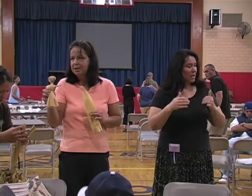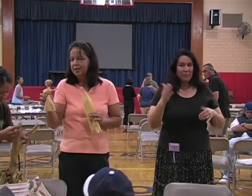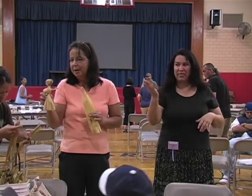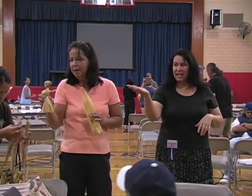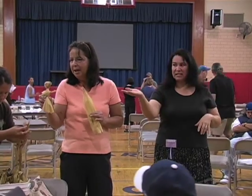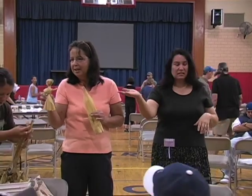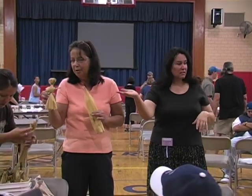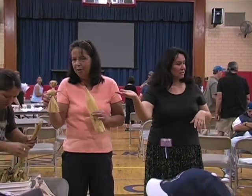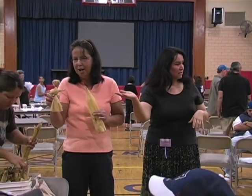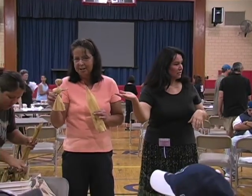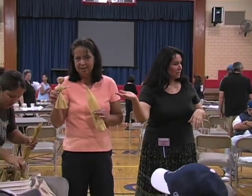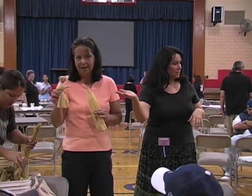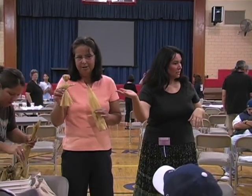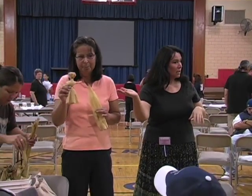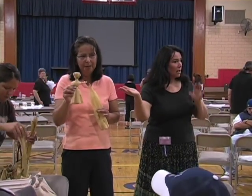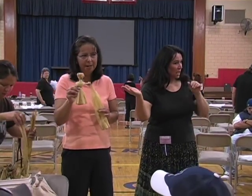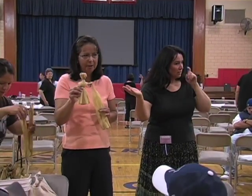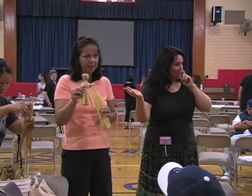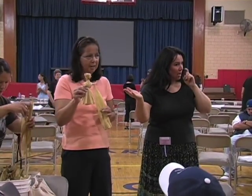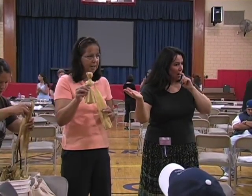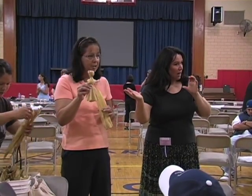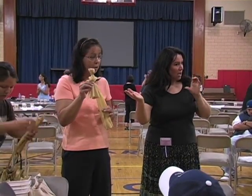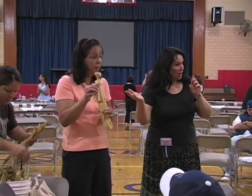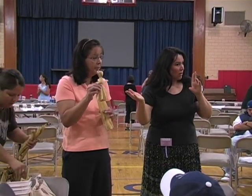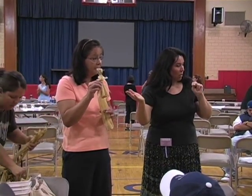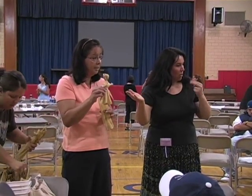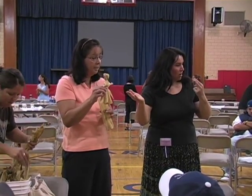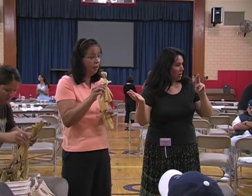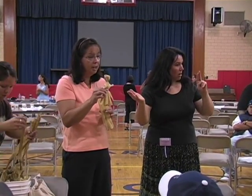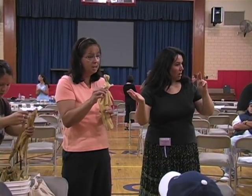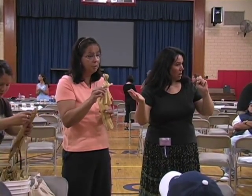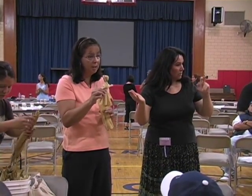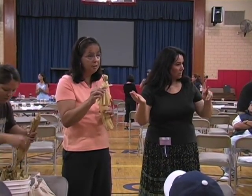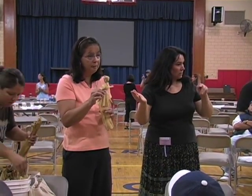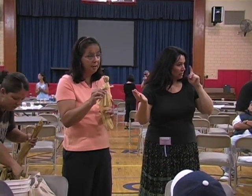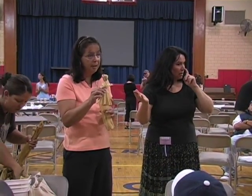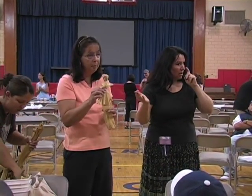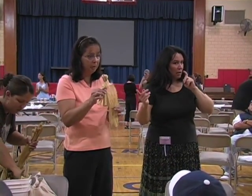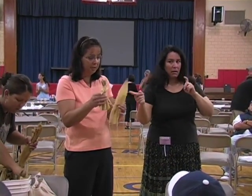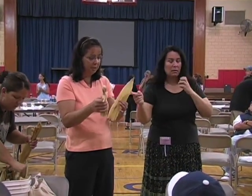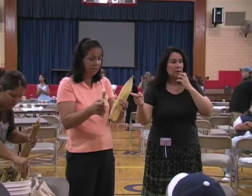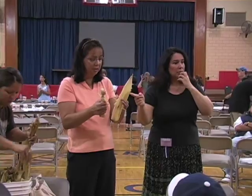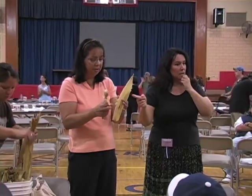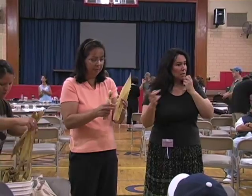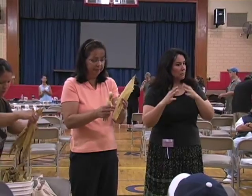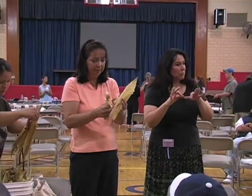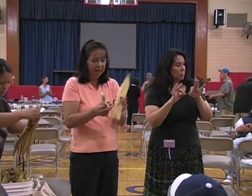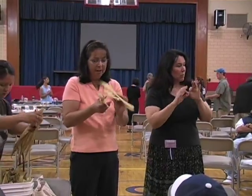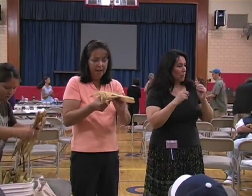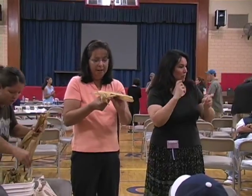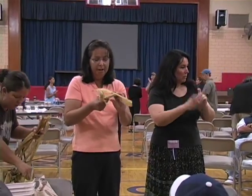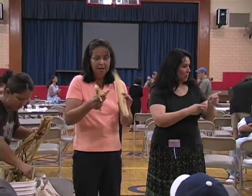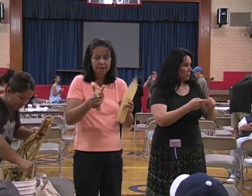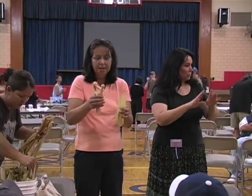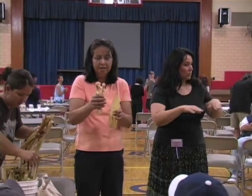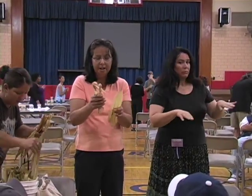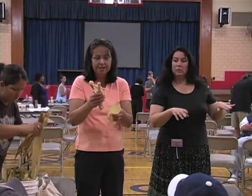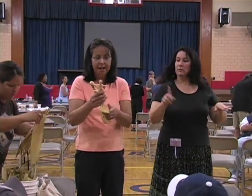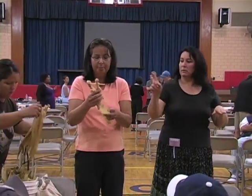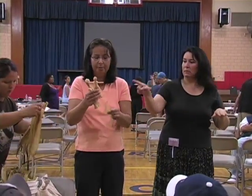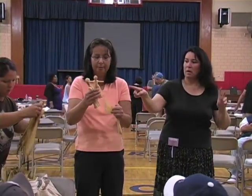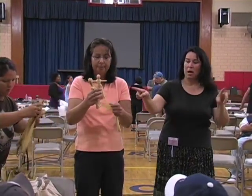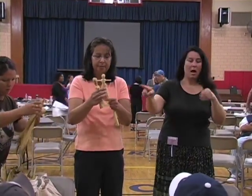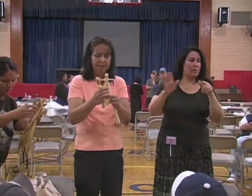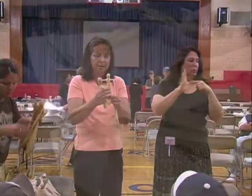They would play outside and make corn husk dolls. Those are valuable to give to children.